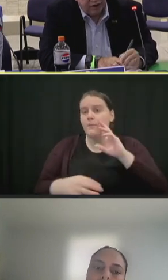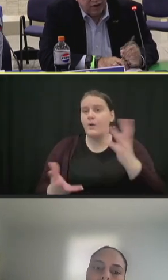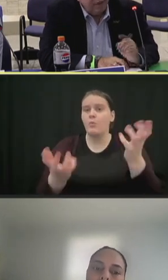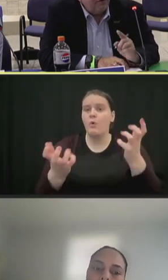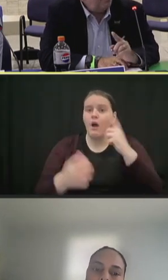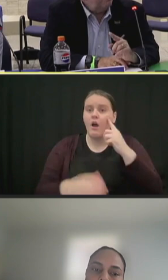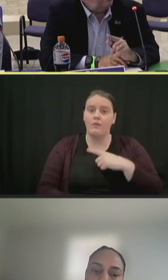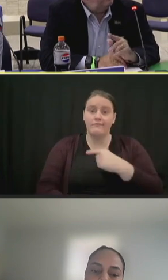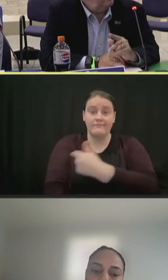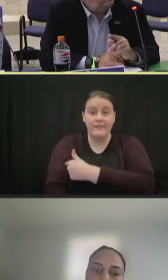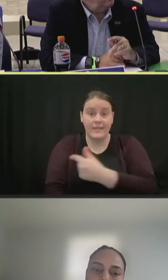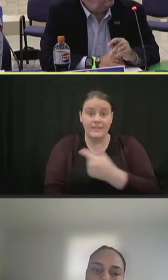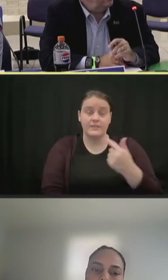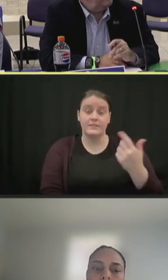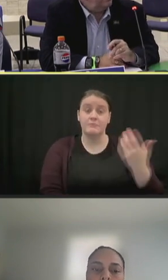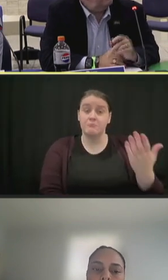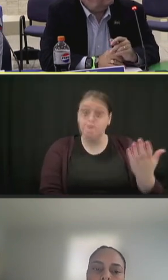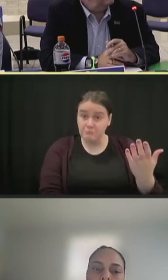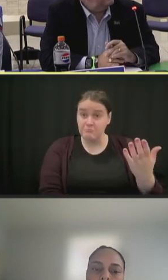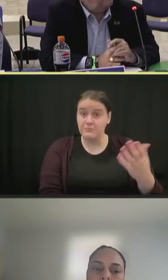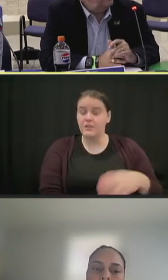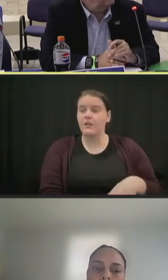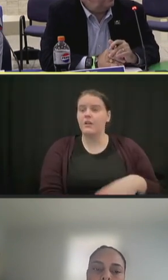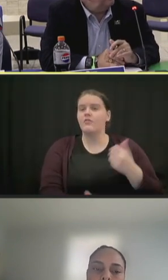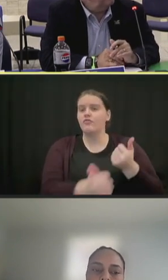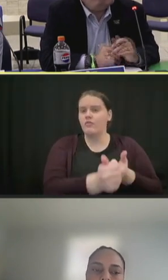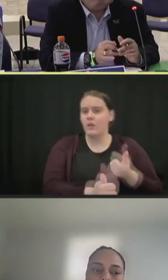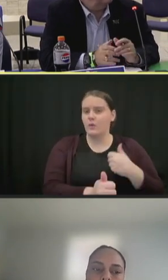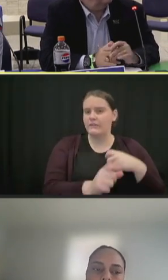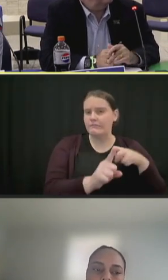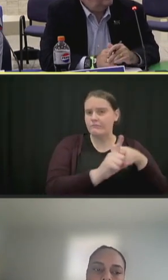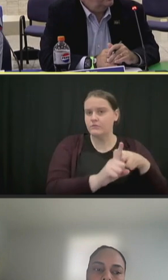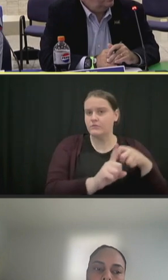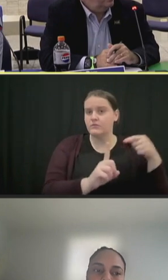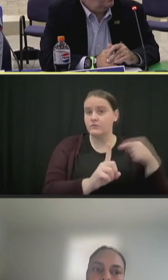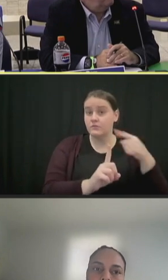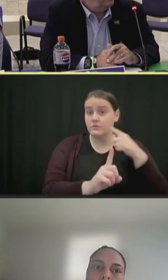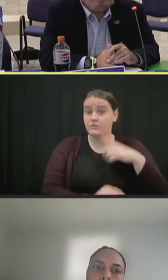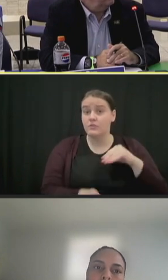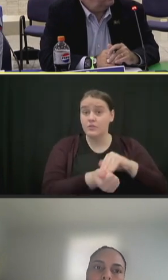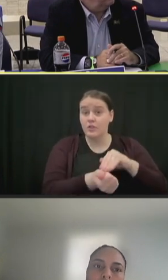Following up on Dr. Hopkins' comment about partners. A lot of your ads